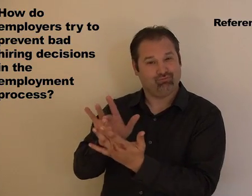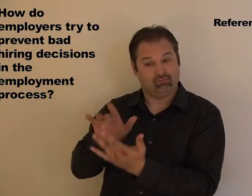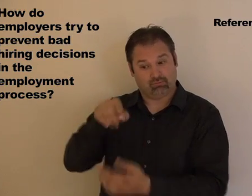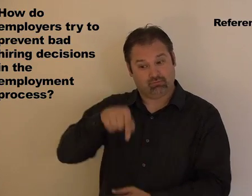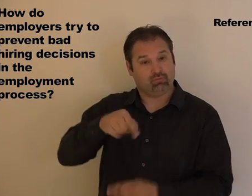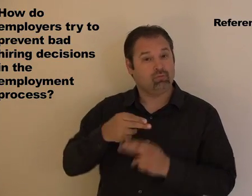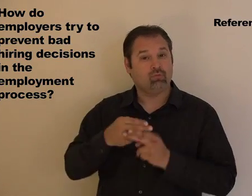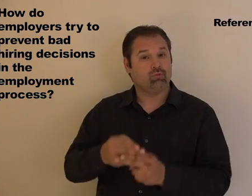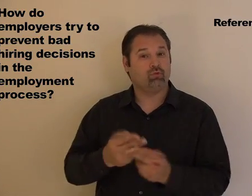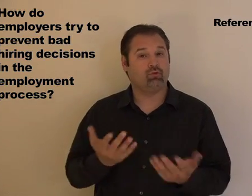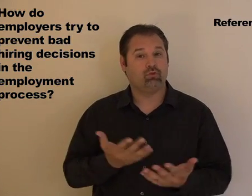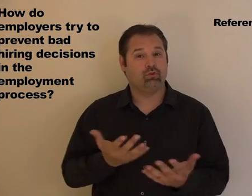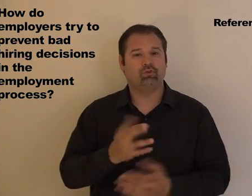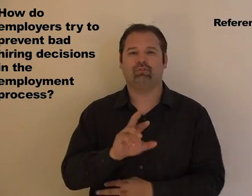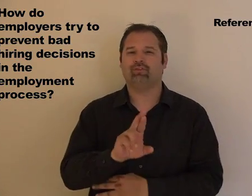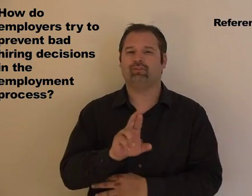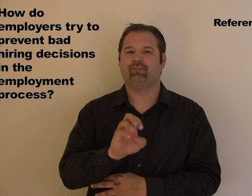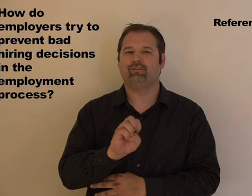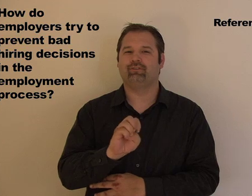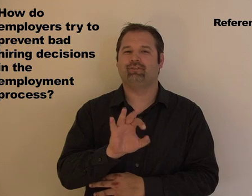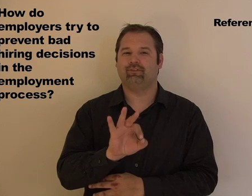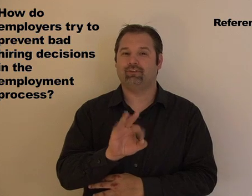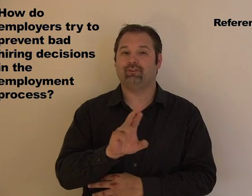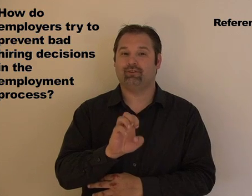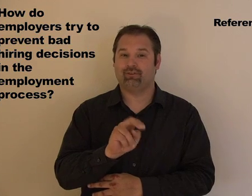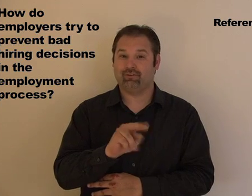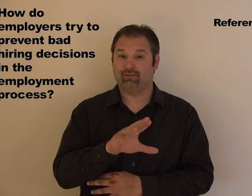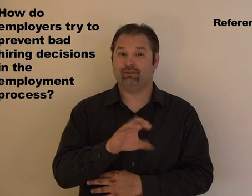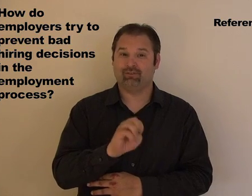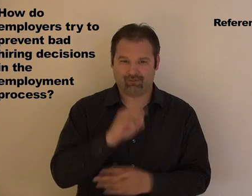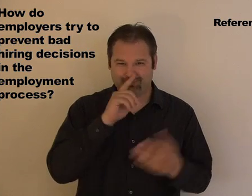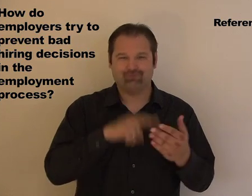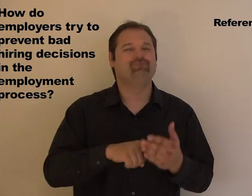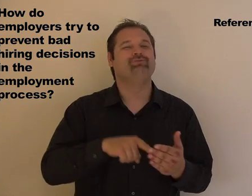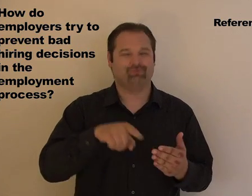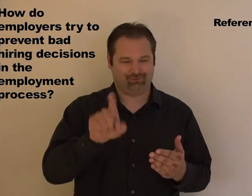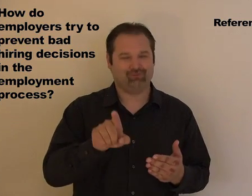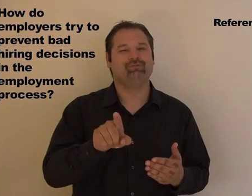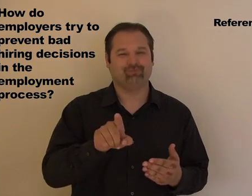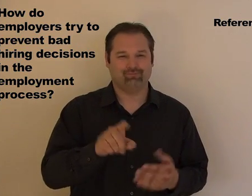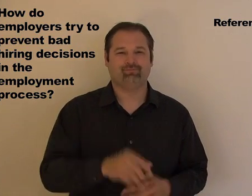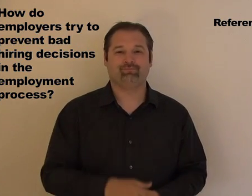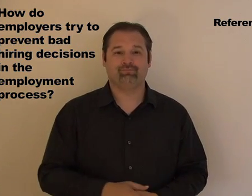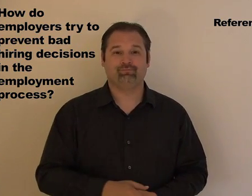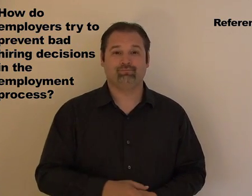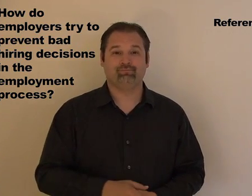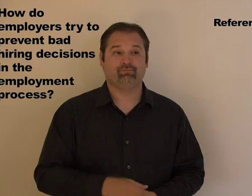Contacting your references gives the employer an